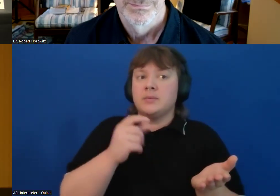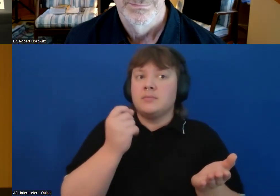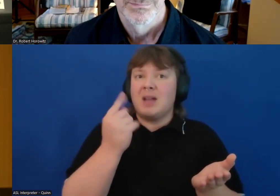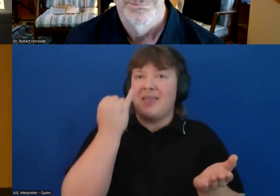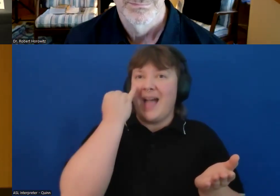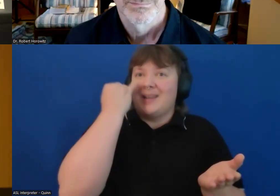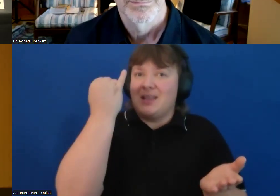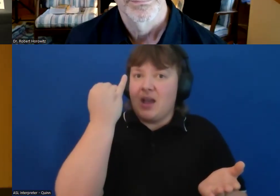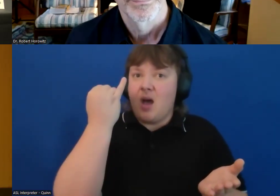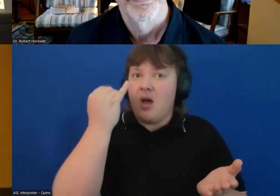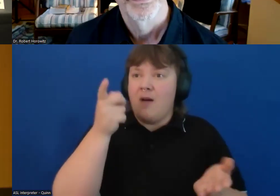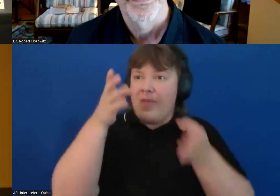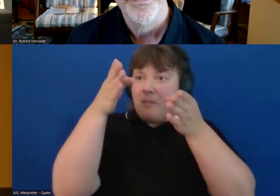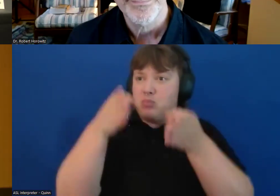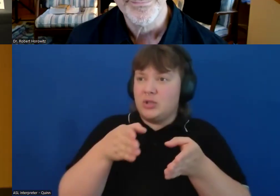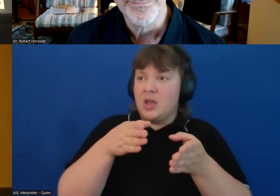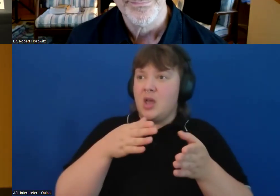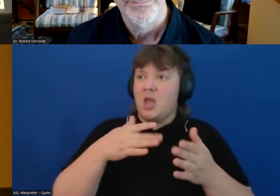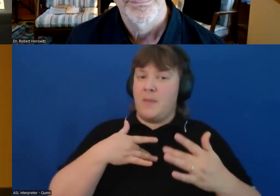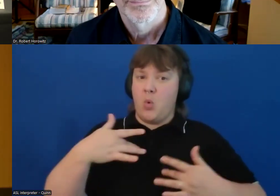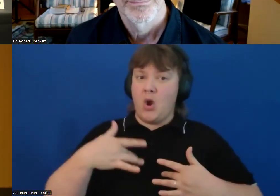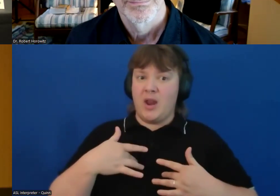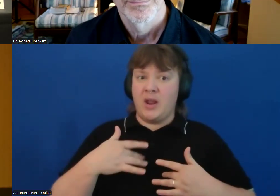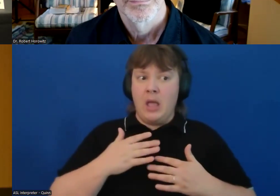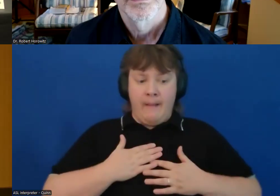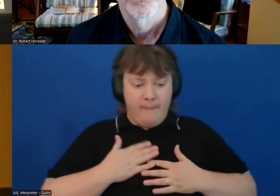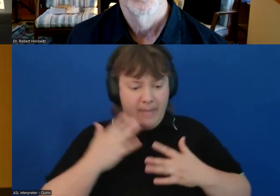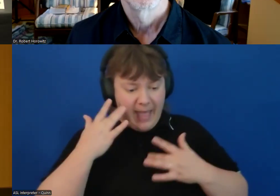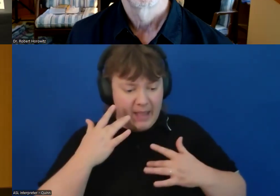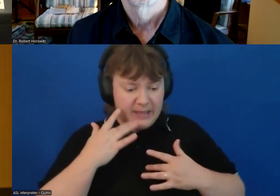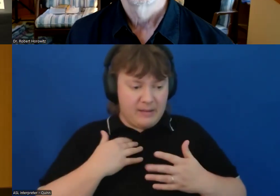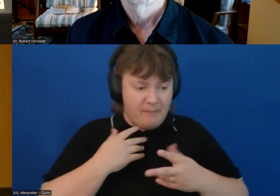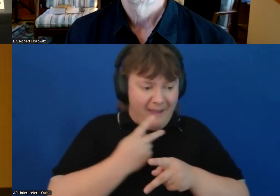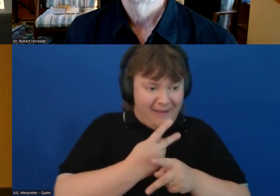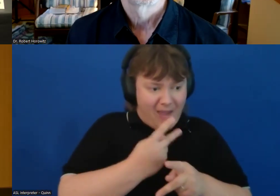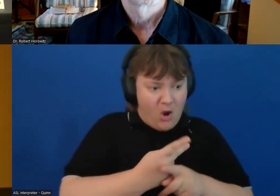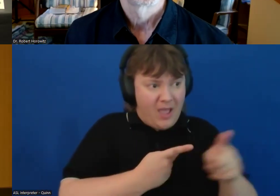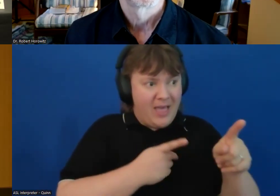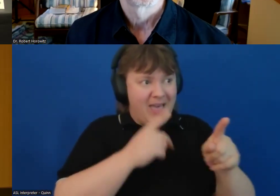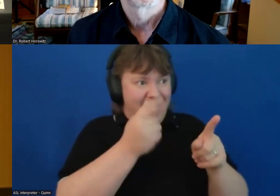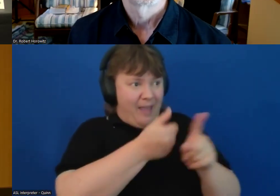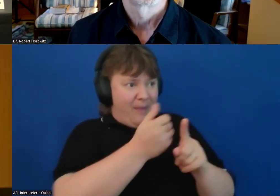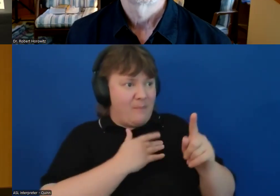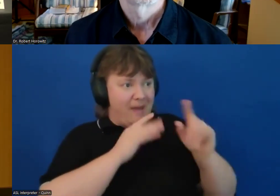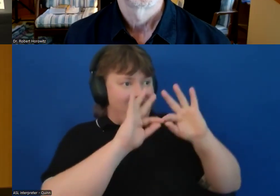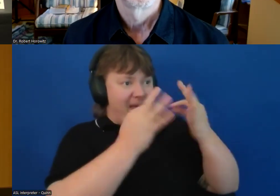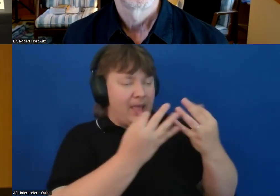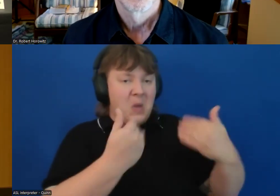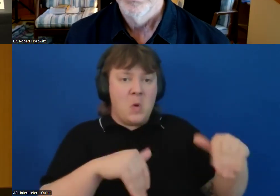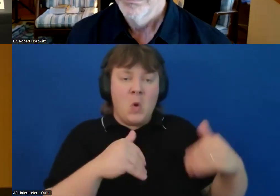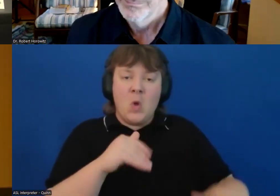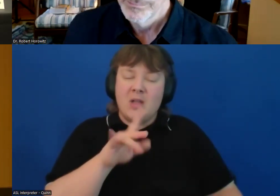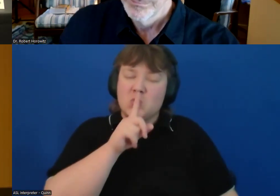about the impact their illness and caring for them has on relatives I think is a very real issue and